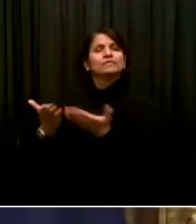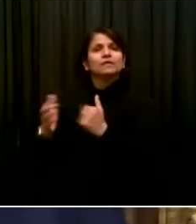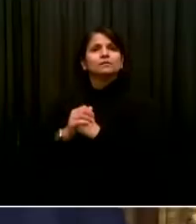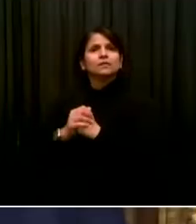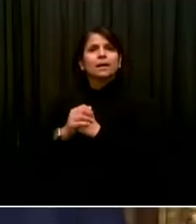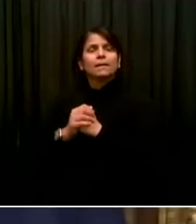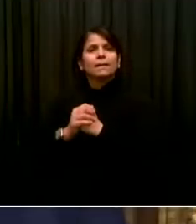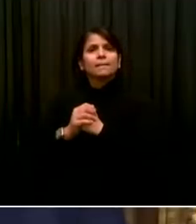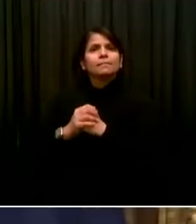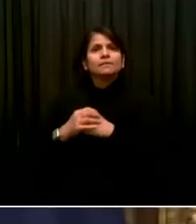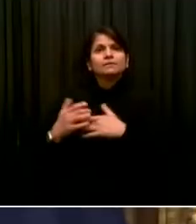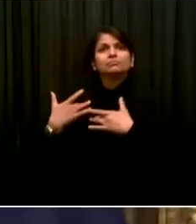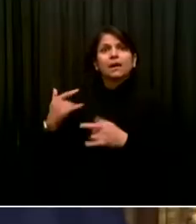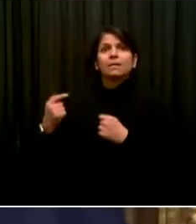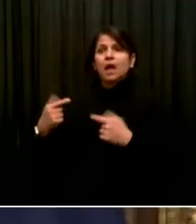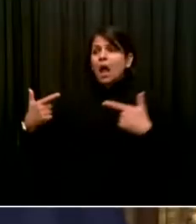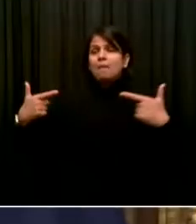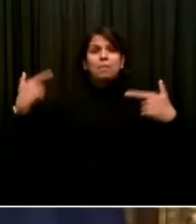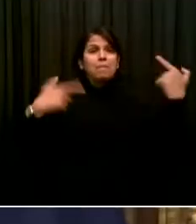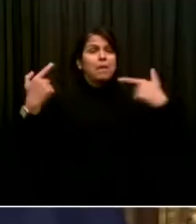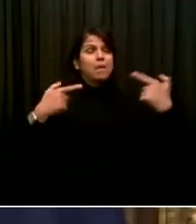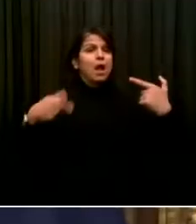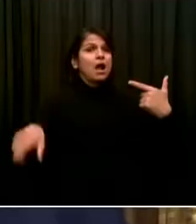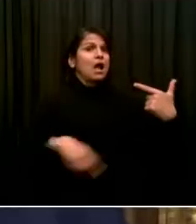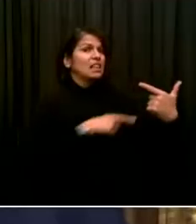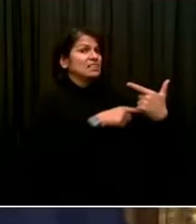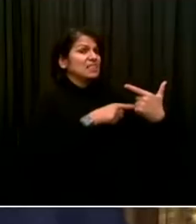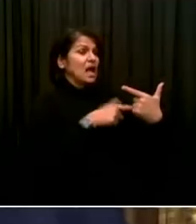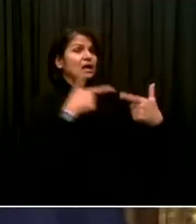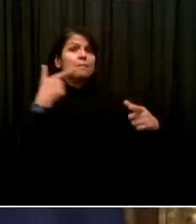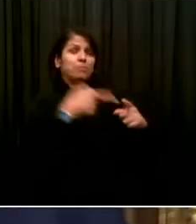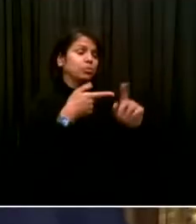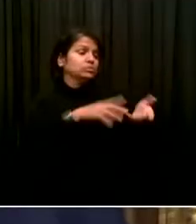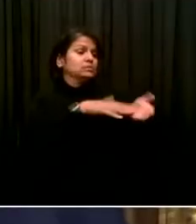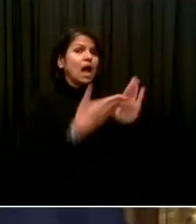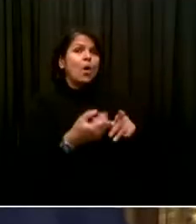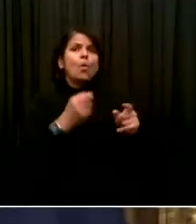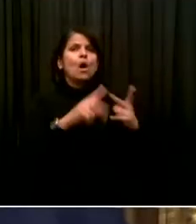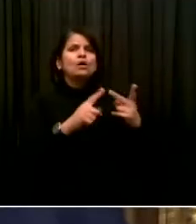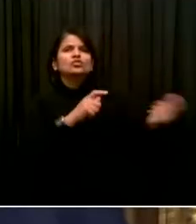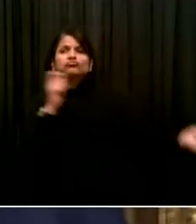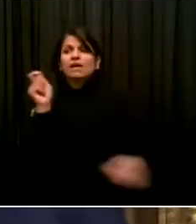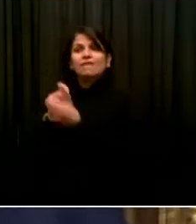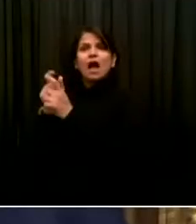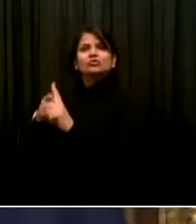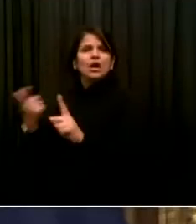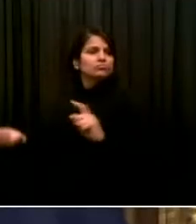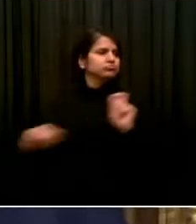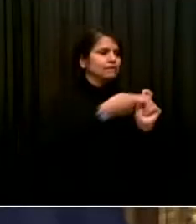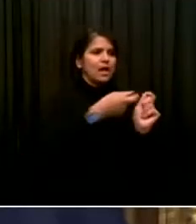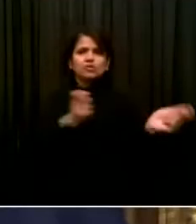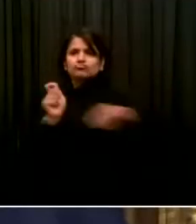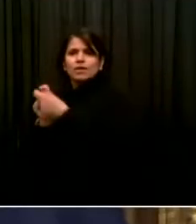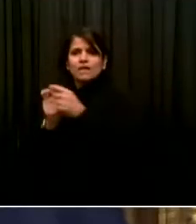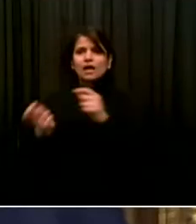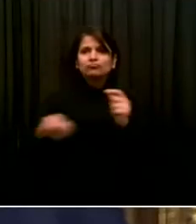IMPROVE LIVES AND REDUCE RETALIATION AND RECIDIVISM.